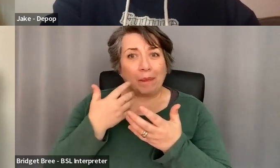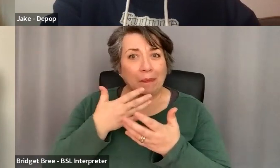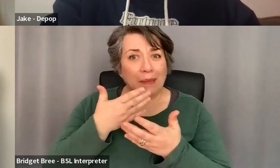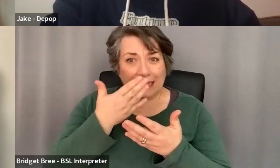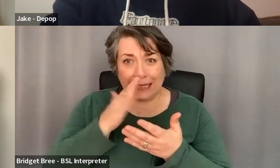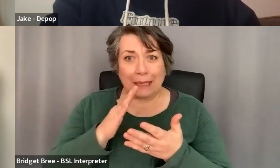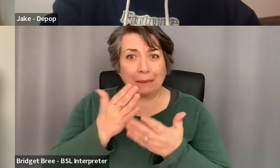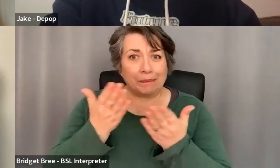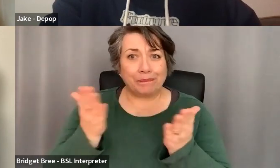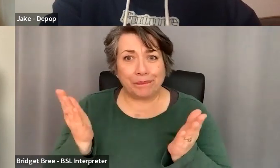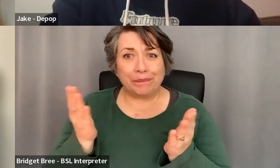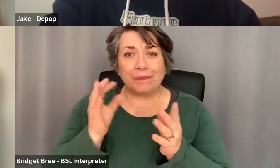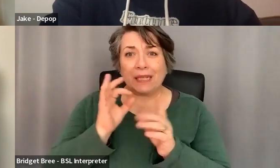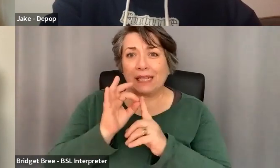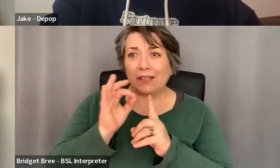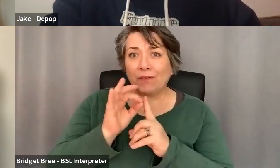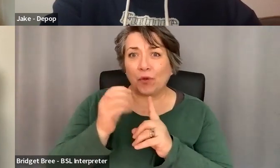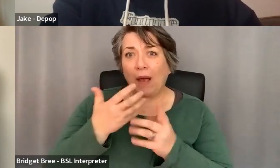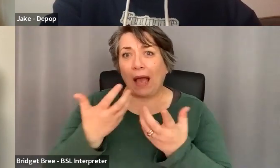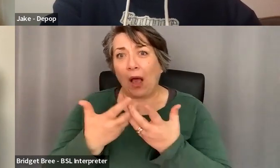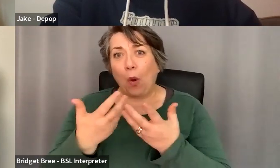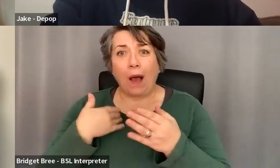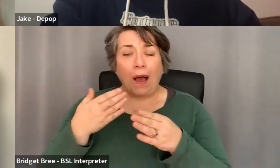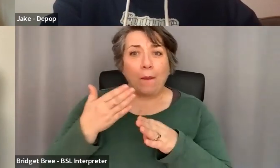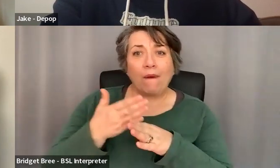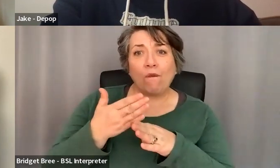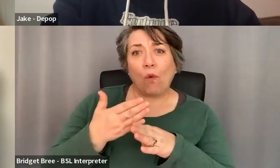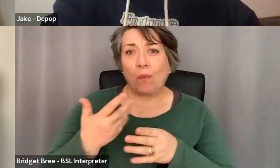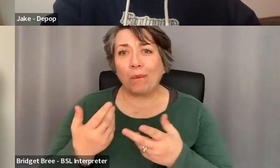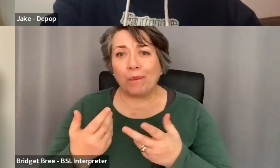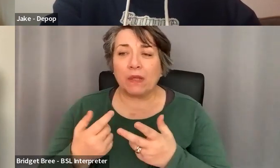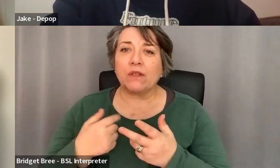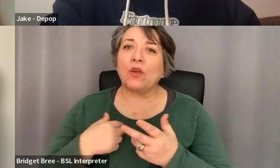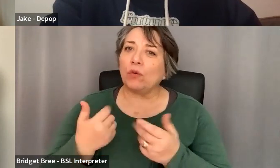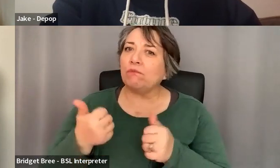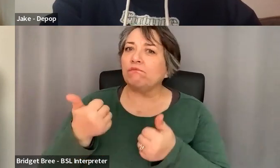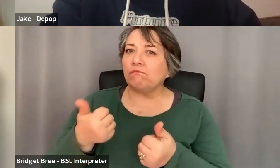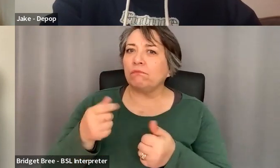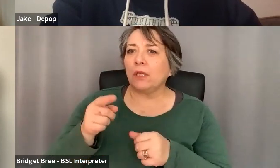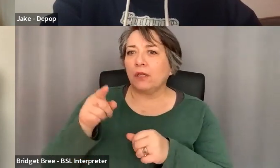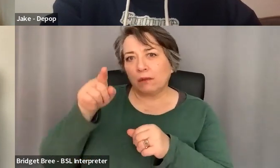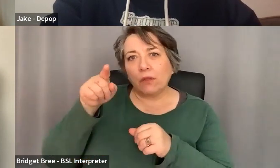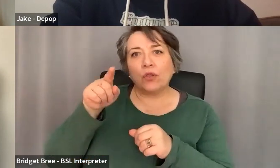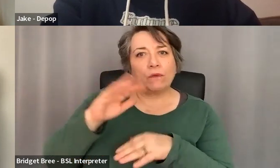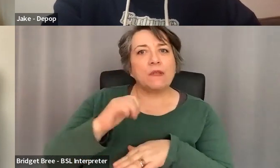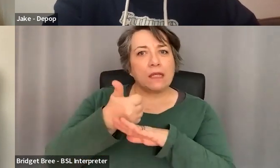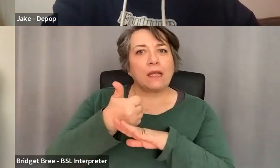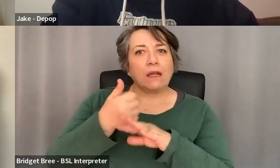the interview situation, So the fact that you guys have got things put in place to allow for that is, that is brilliant. the fact that you guys have things in place to allow for that is brilliant.